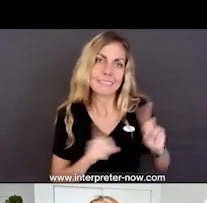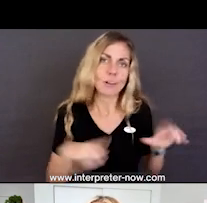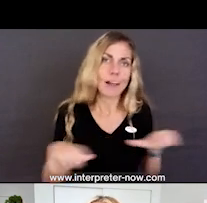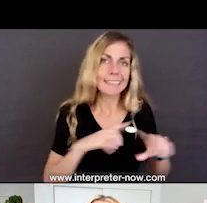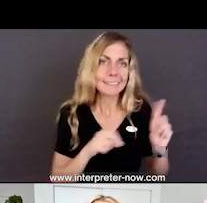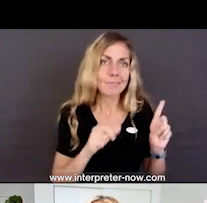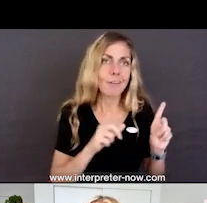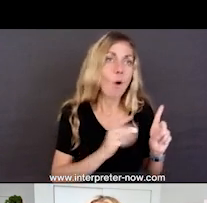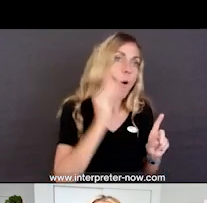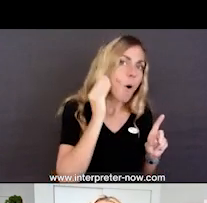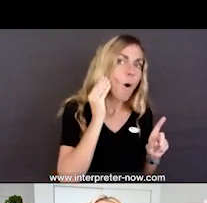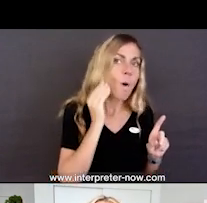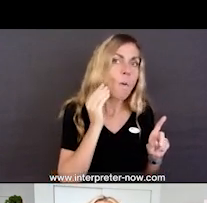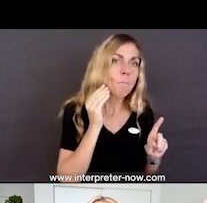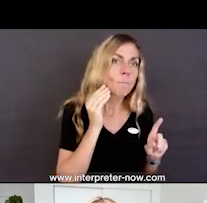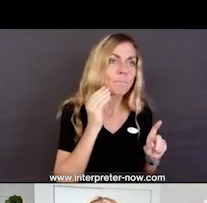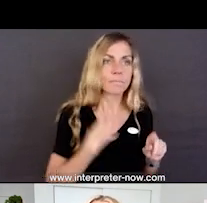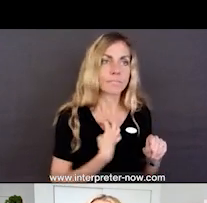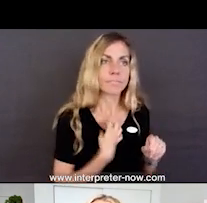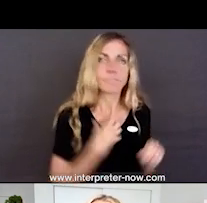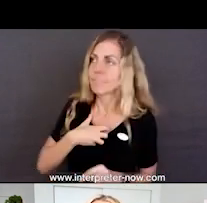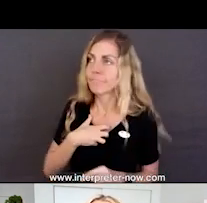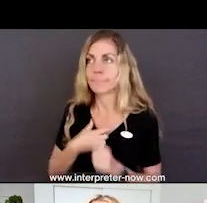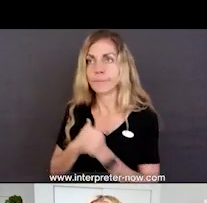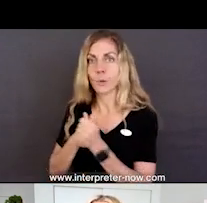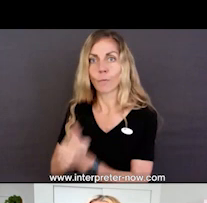language, when you dress differently, when you act differently at home or outside of